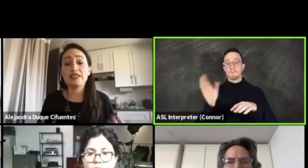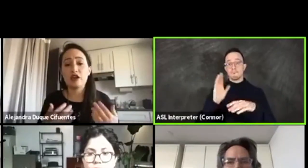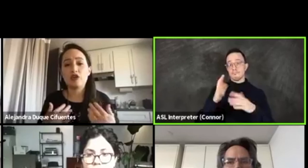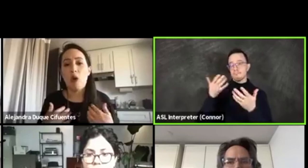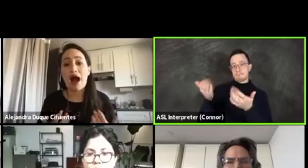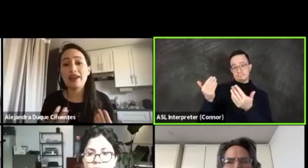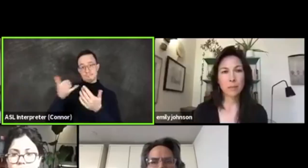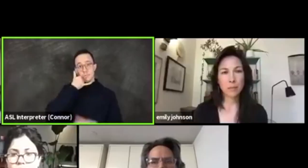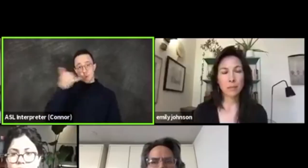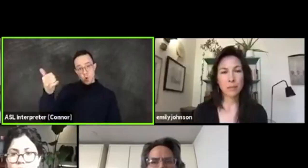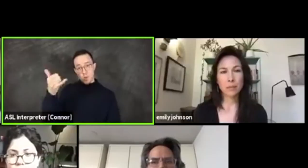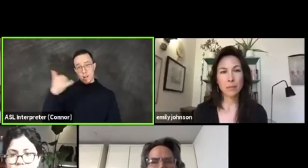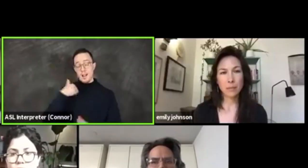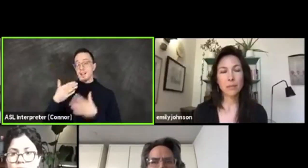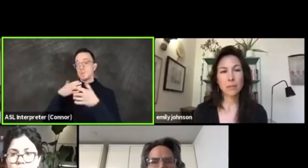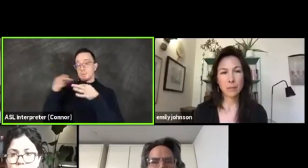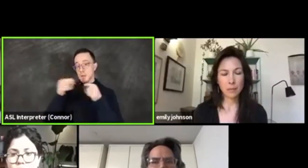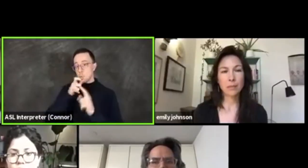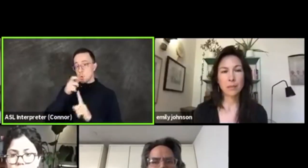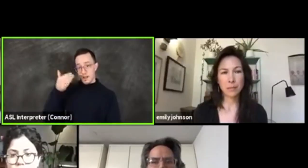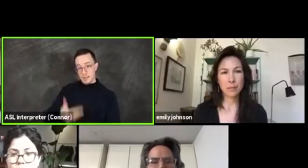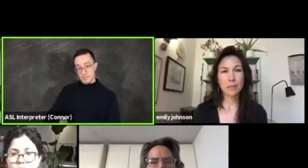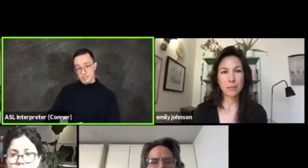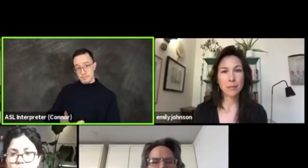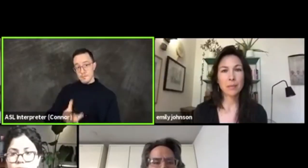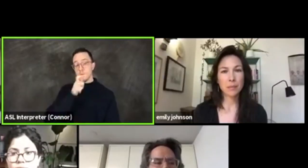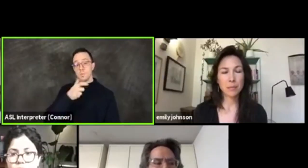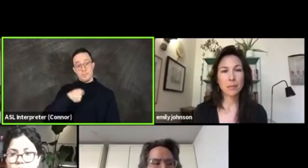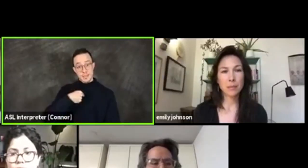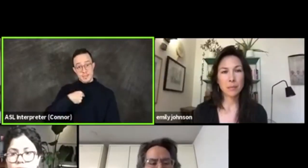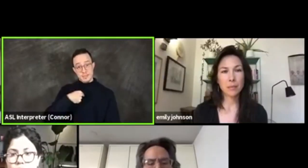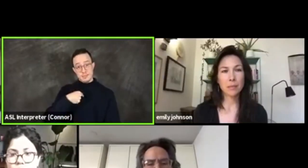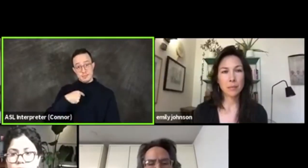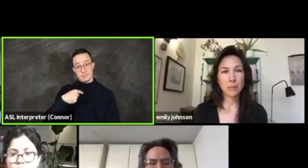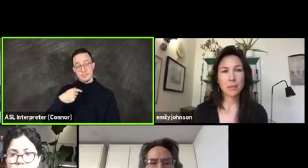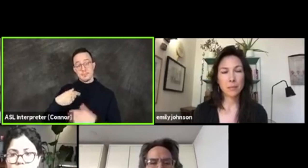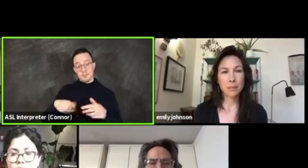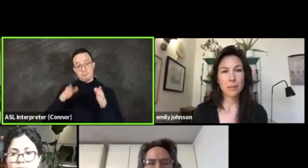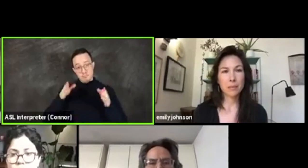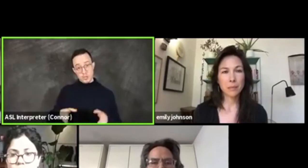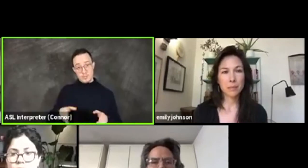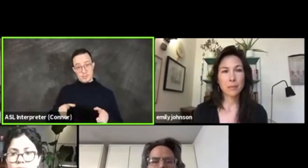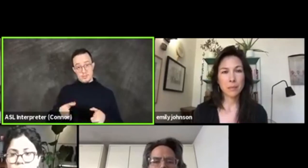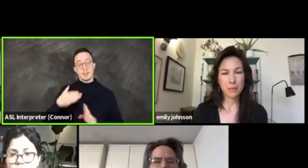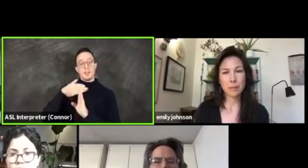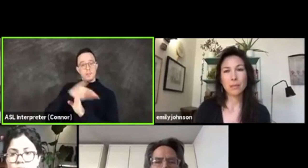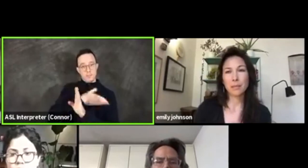TO TELL YOU, WHO M I AM, WHO ME, THE PERSON IS, BEFORE, WHO THE INSTITUTION IS,